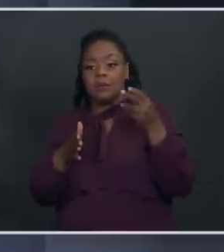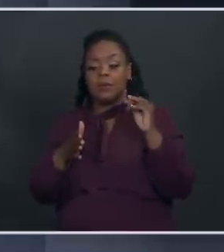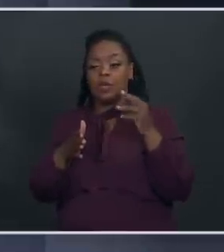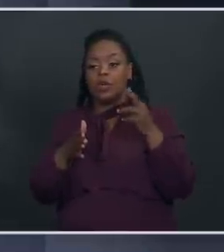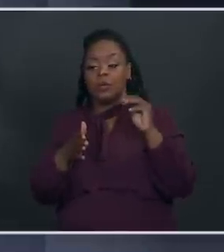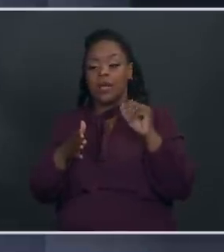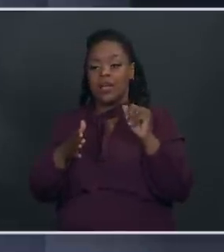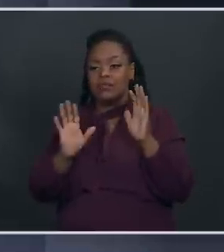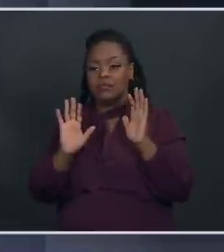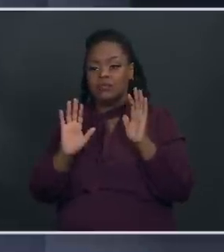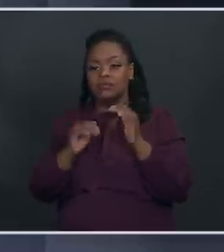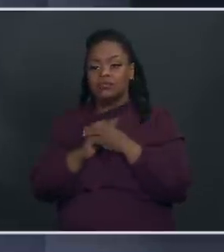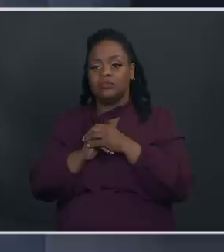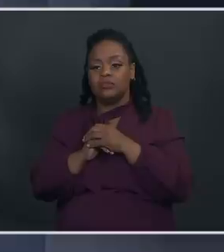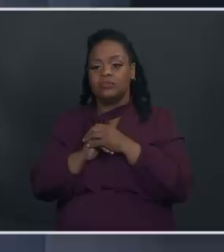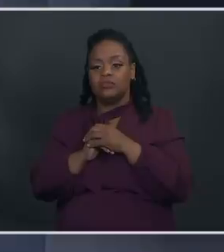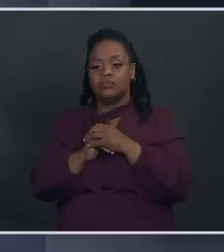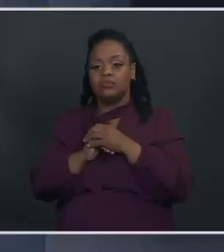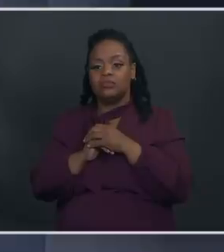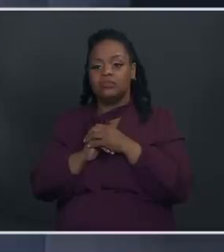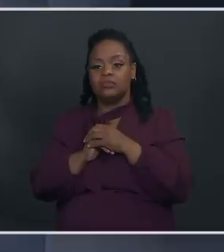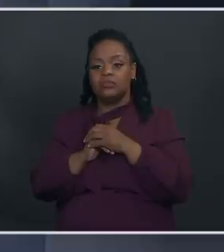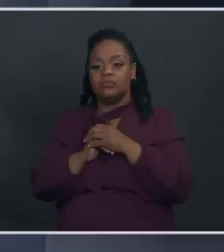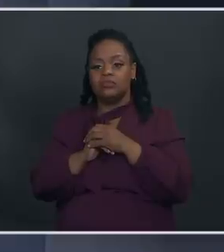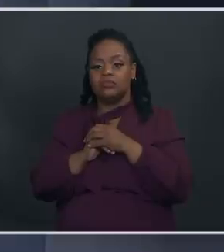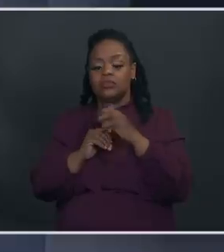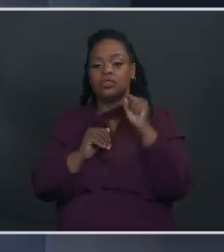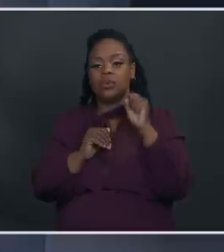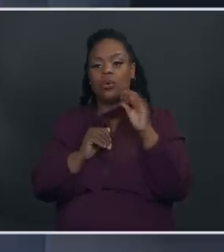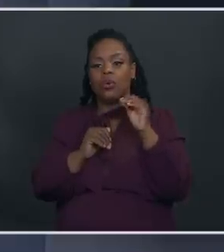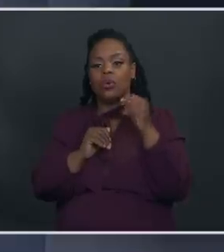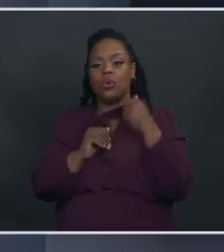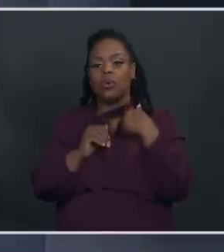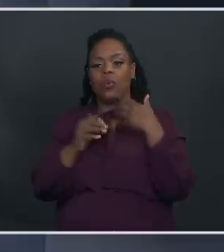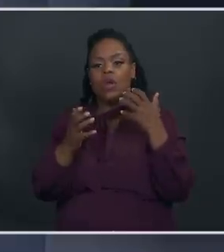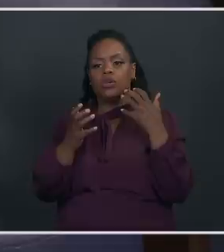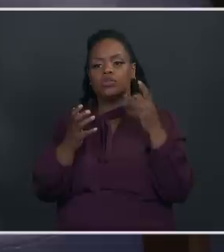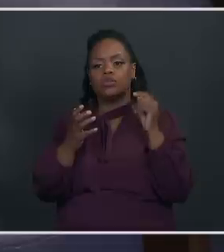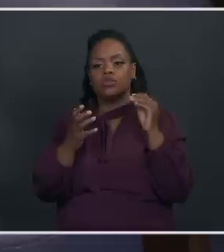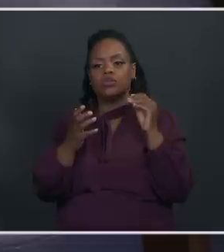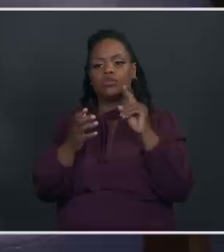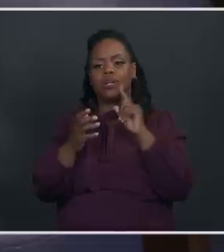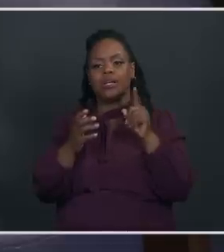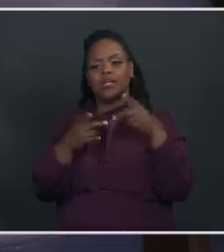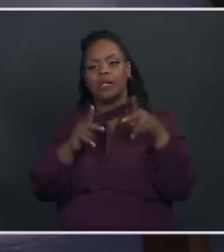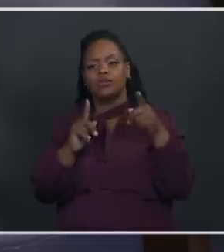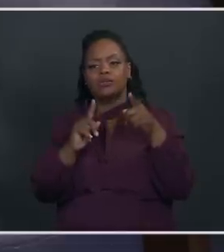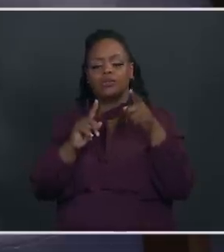And what steps they take to hold the former President accountable, he'll leave it to them. The Press: Why the resistance on weighing in on the issue?